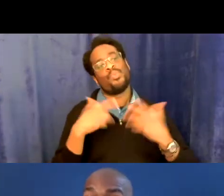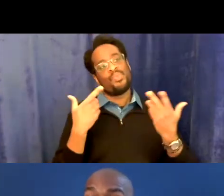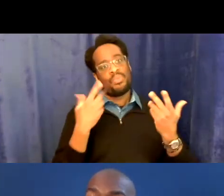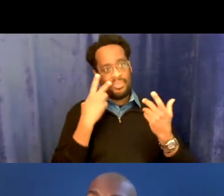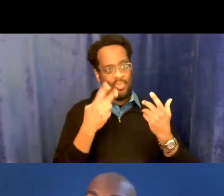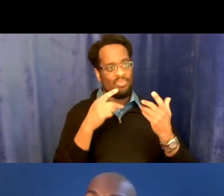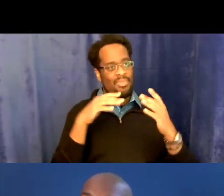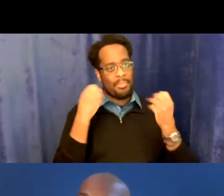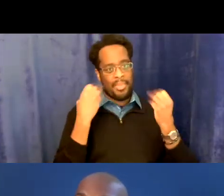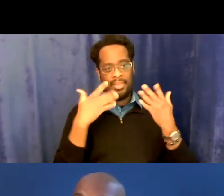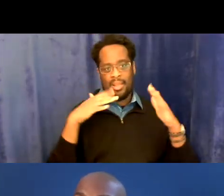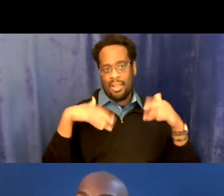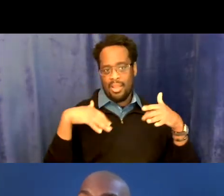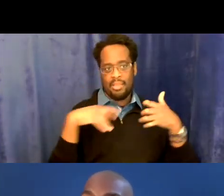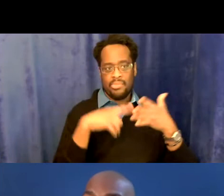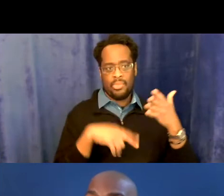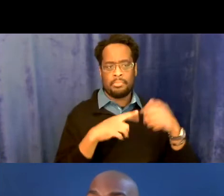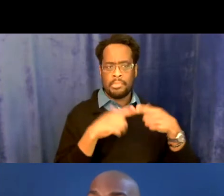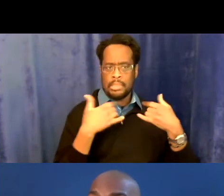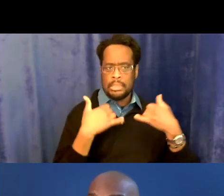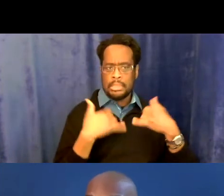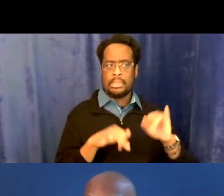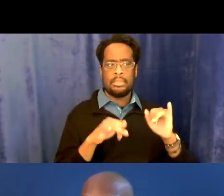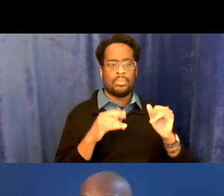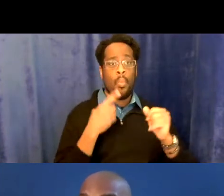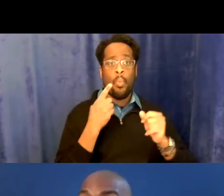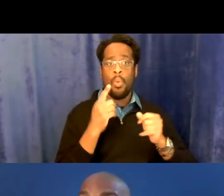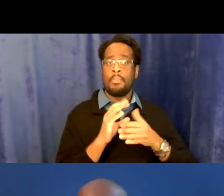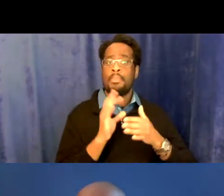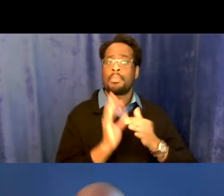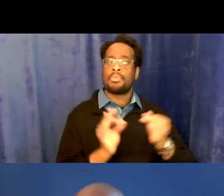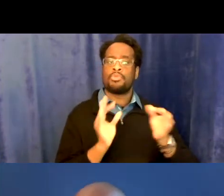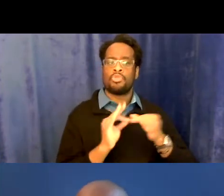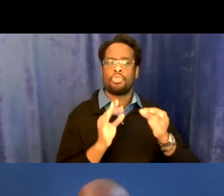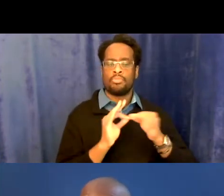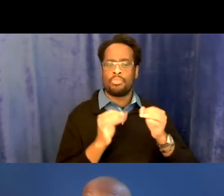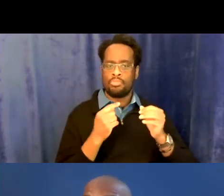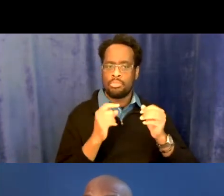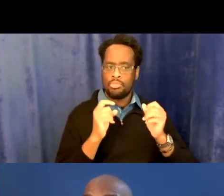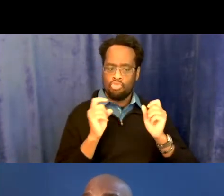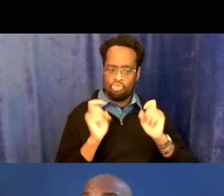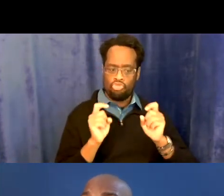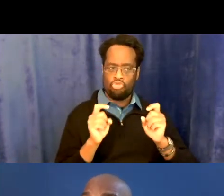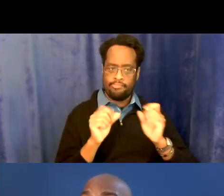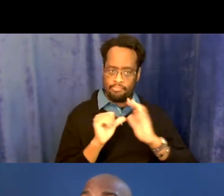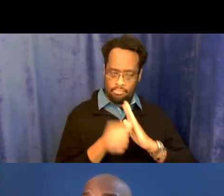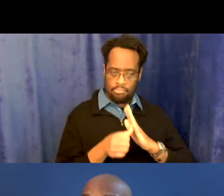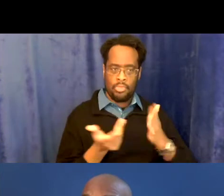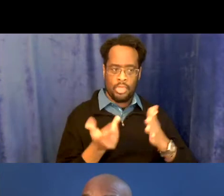so as we're able to see a lot of things um still um but we have the message